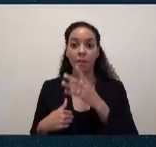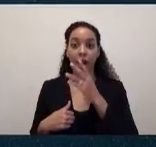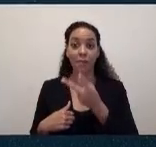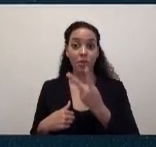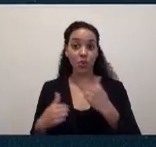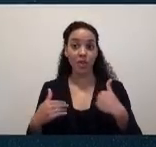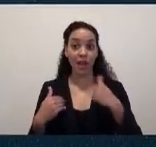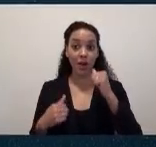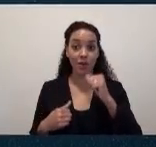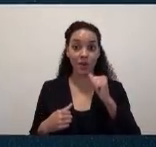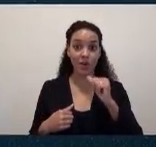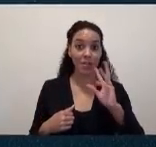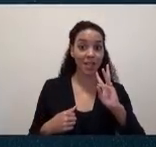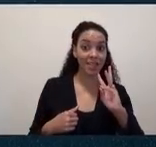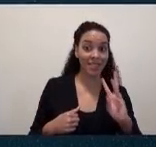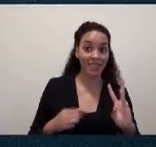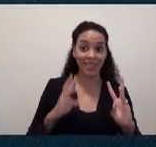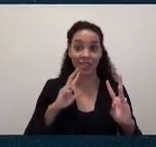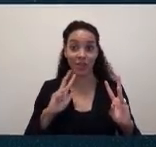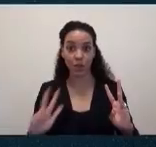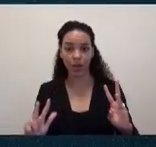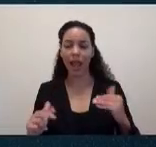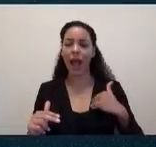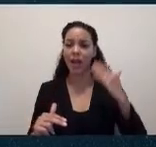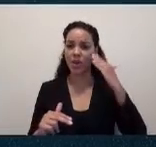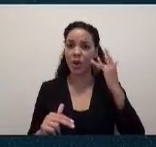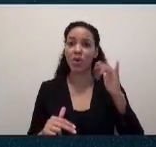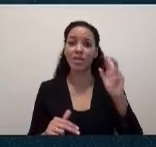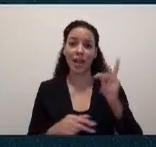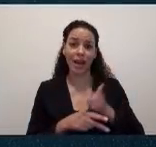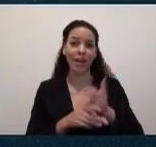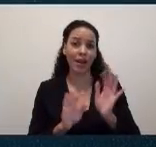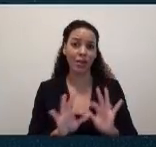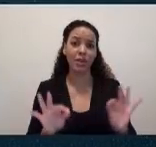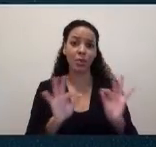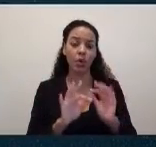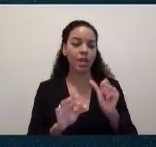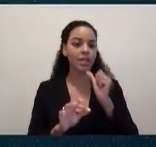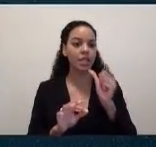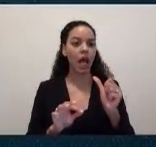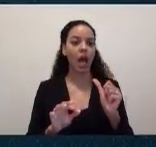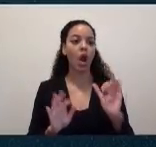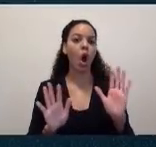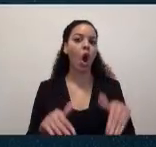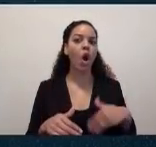I know how important childcare is. It's not a luxury, it's a necessity for all working parents.